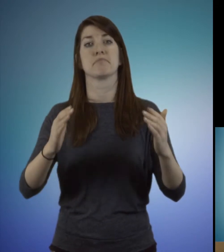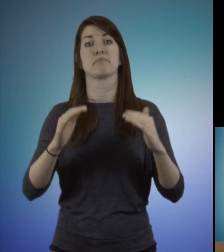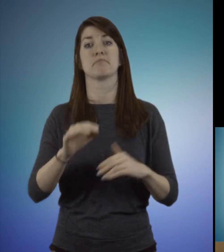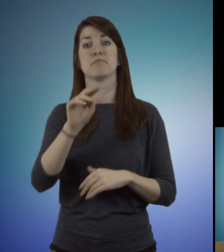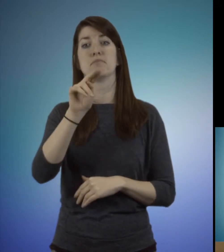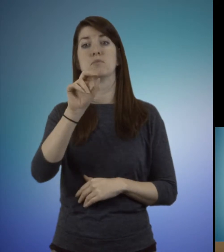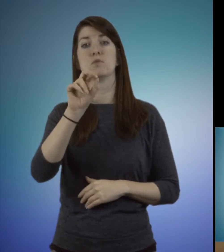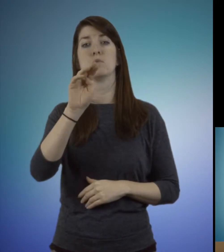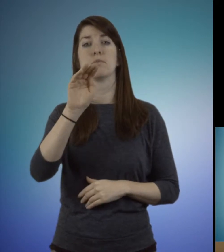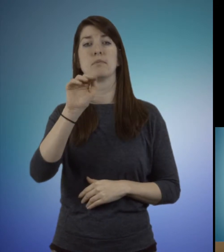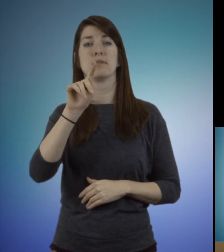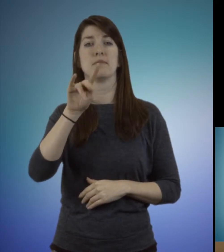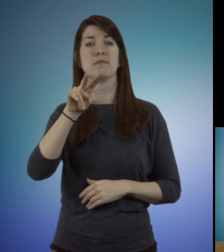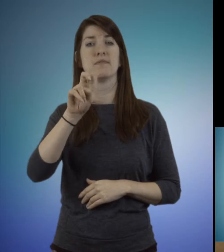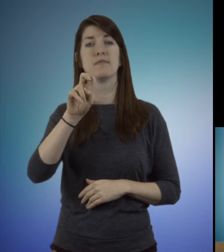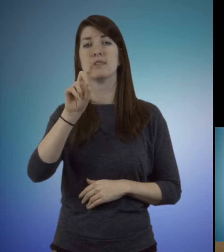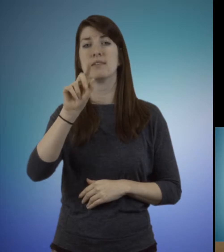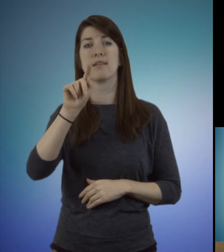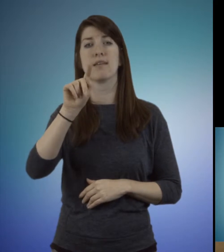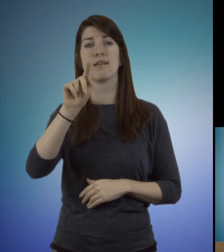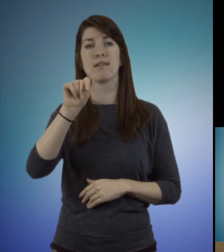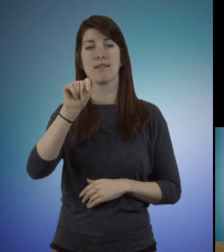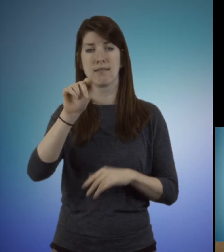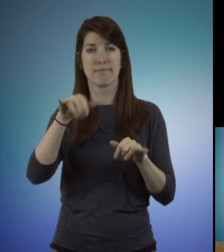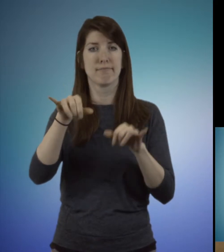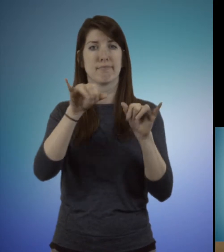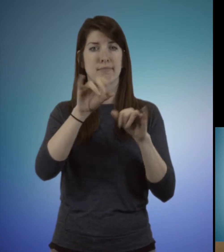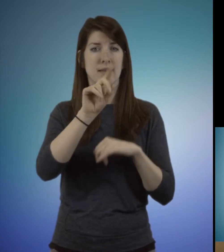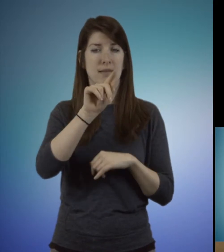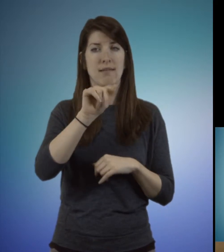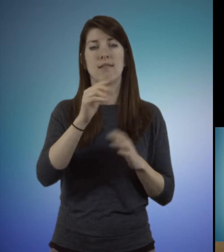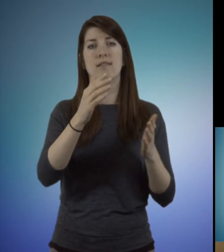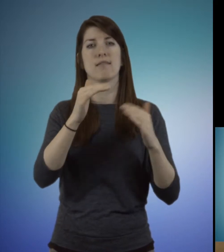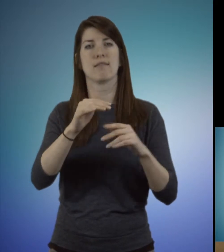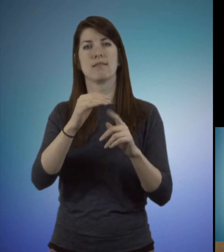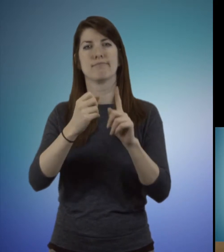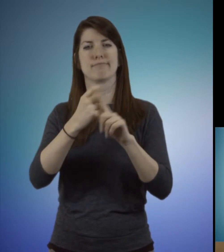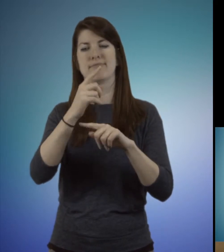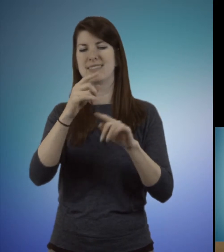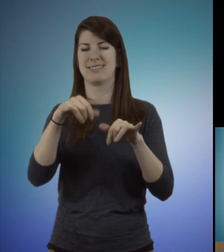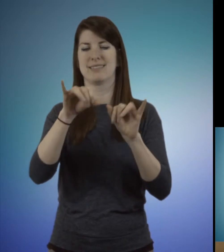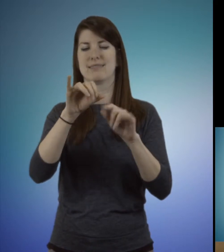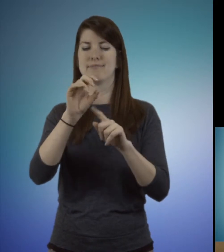Normative data and standard deviation are terms that Cheryl referred to in Module 2,